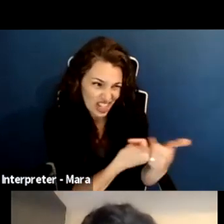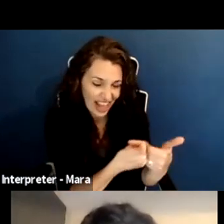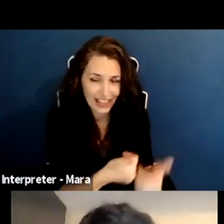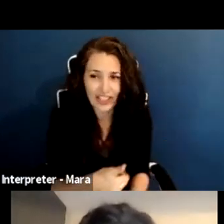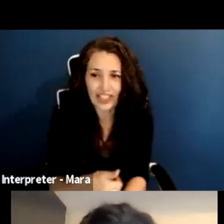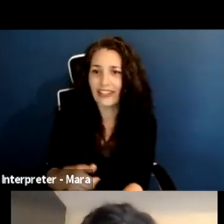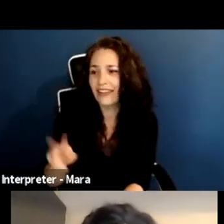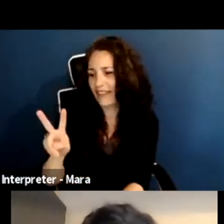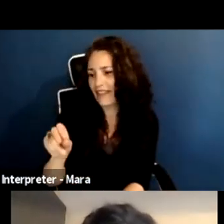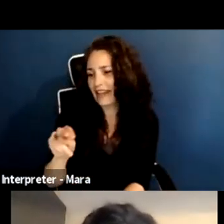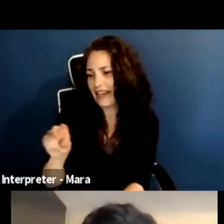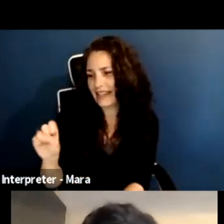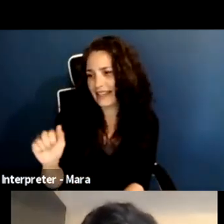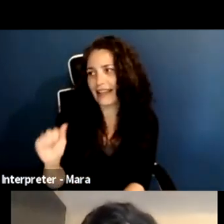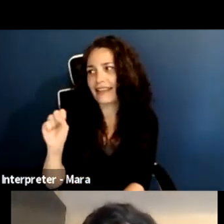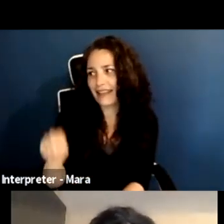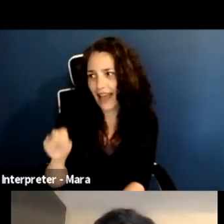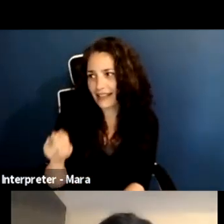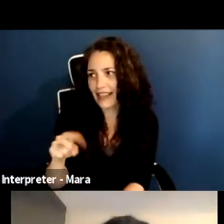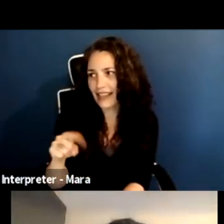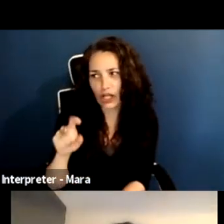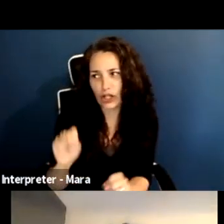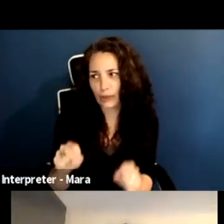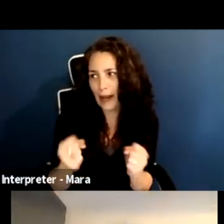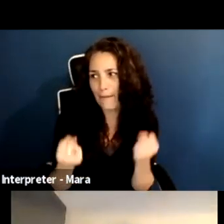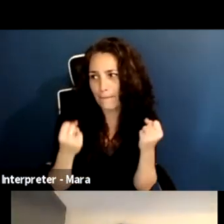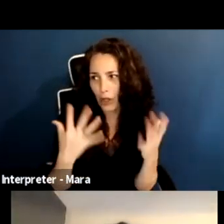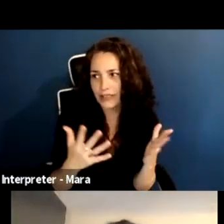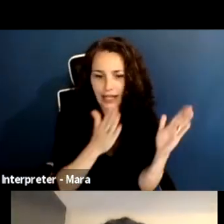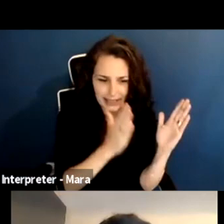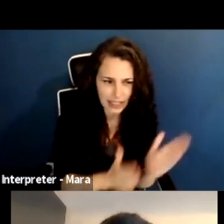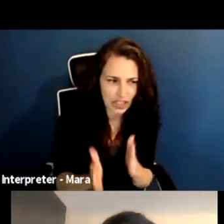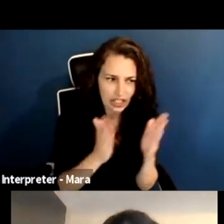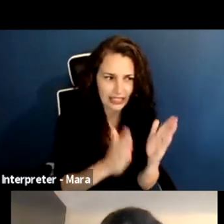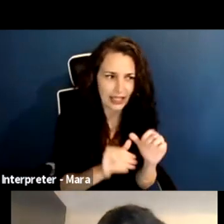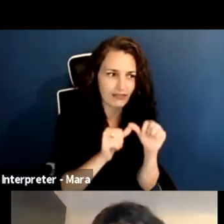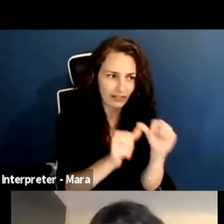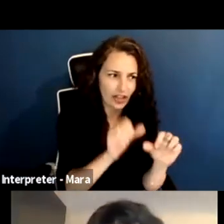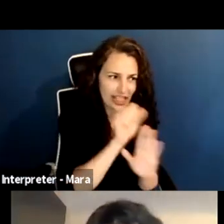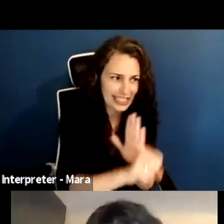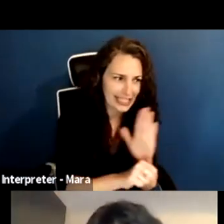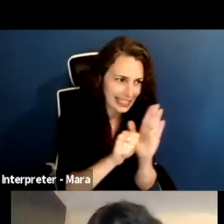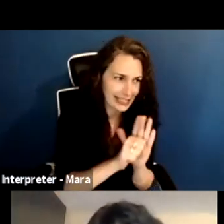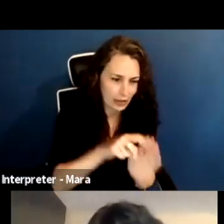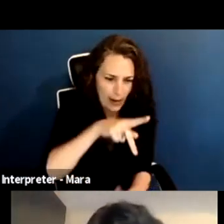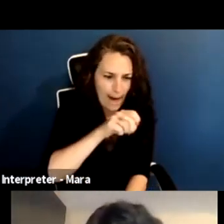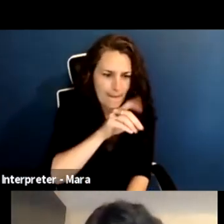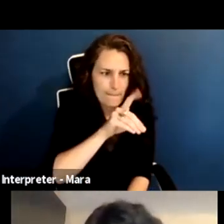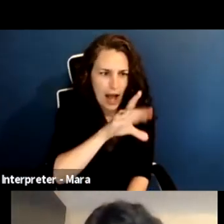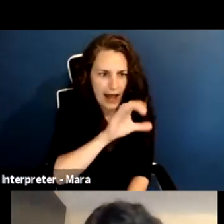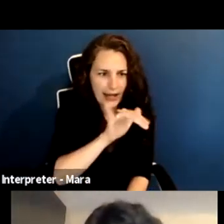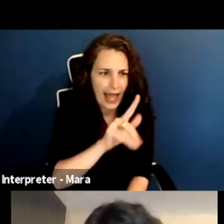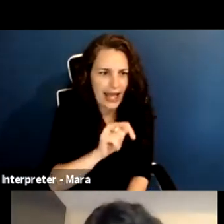seasons, podcasts forever. I mean, again, just when I sit and just listen to, I'm like sitting like this because I'm always just like,